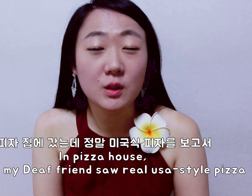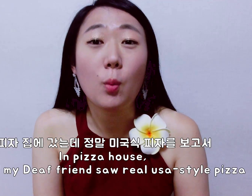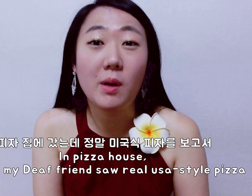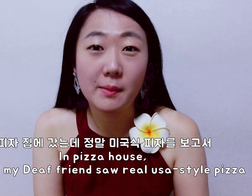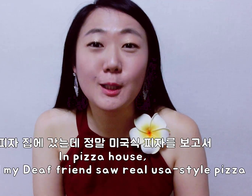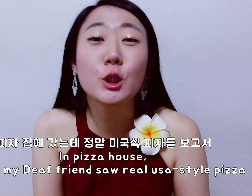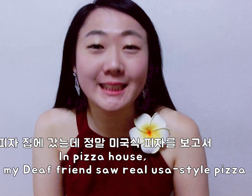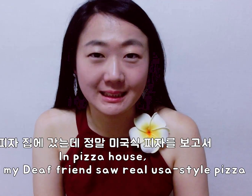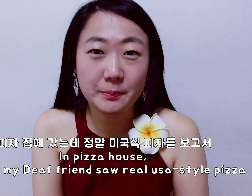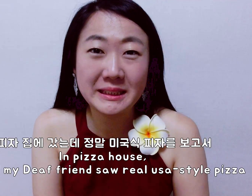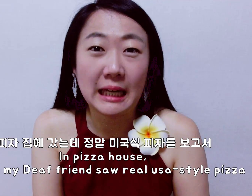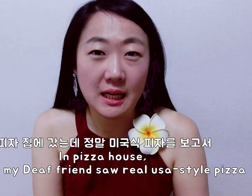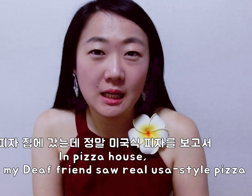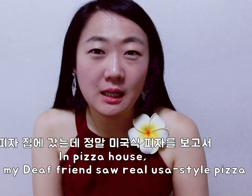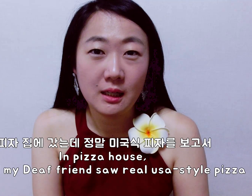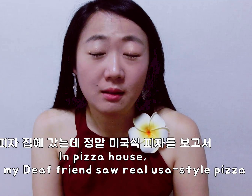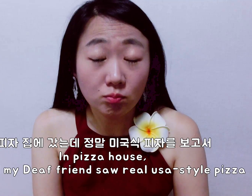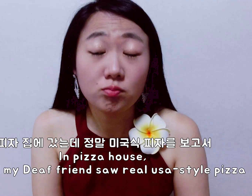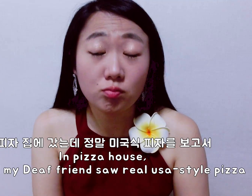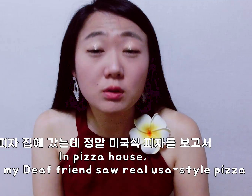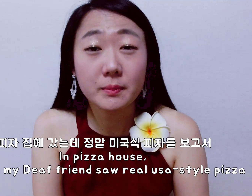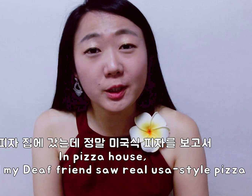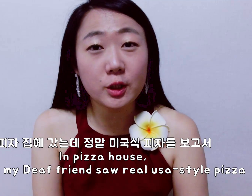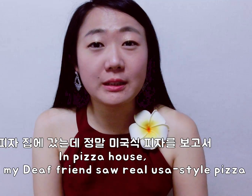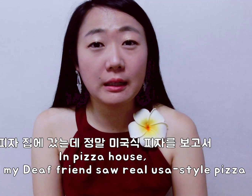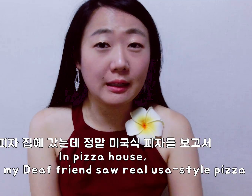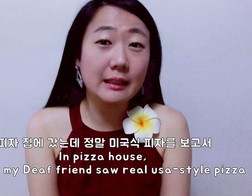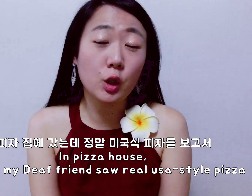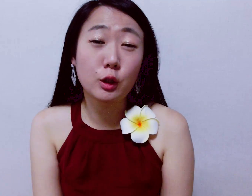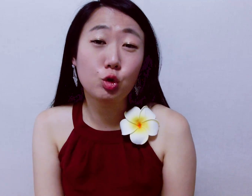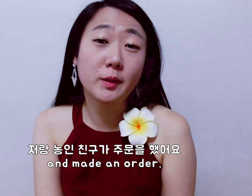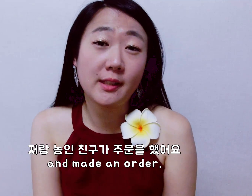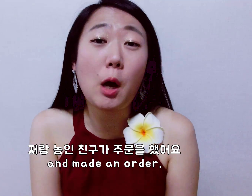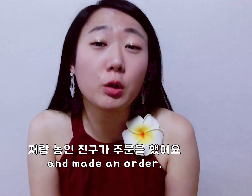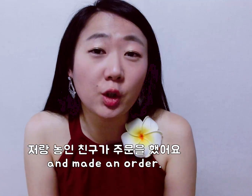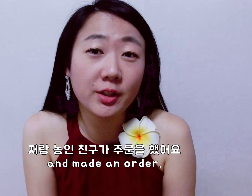and felt friendliness when he saw us using sign language.